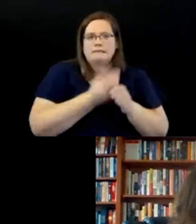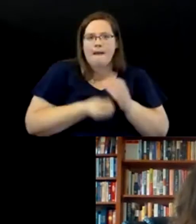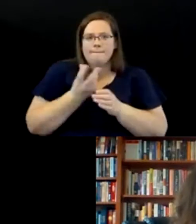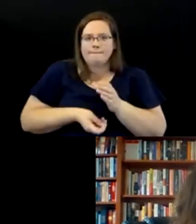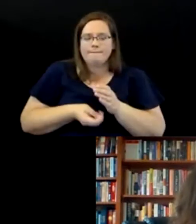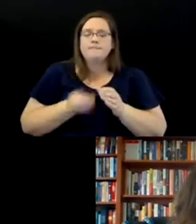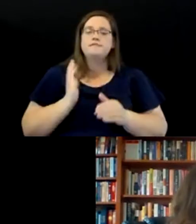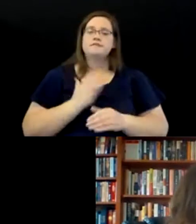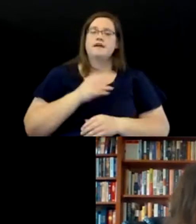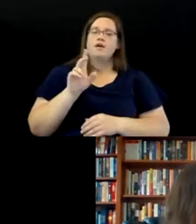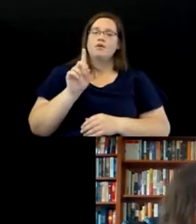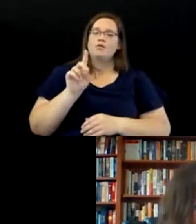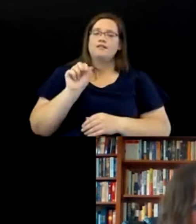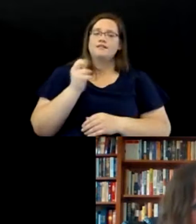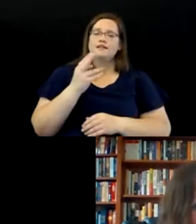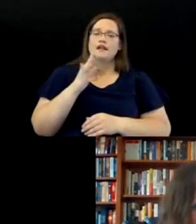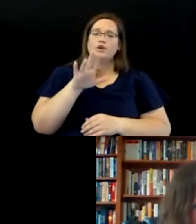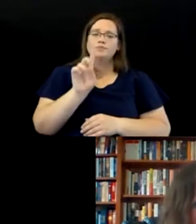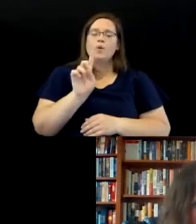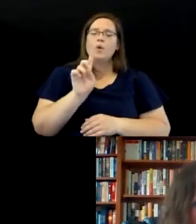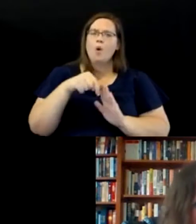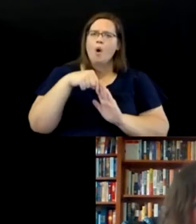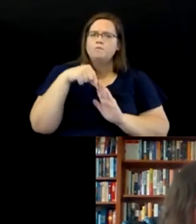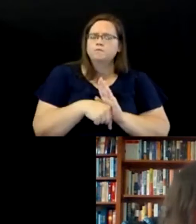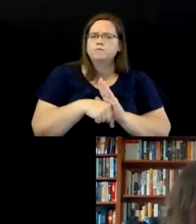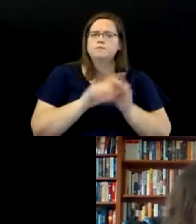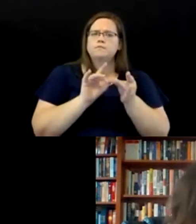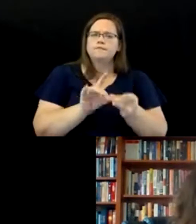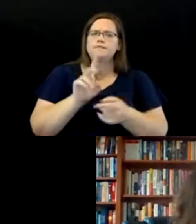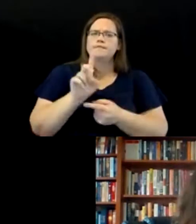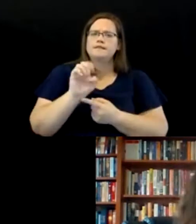robust in terms of demographic information -- age, sex, race,